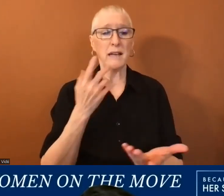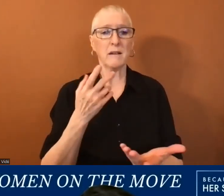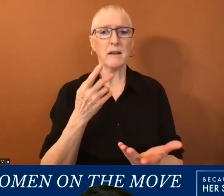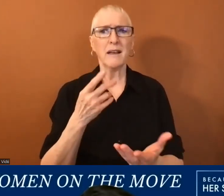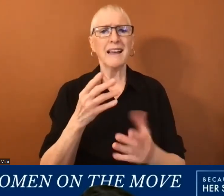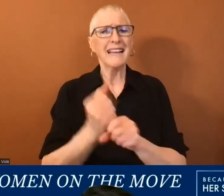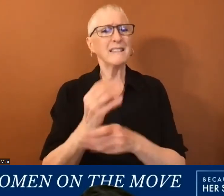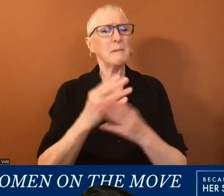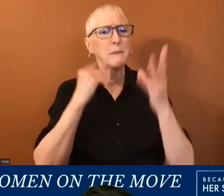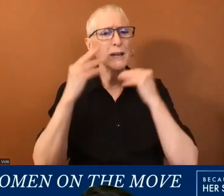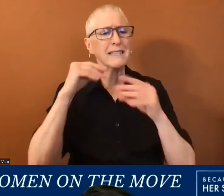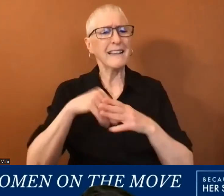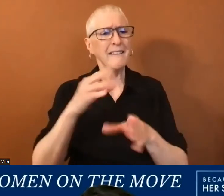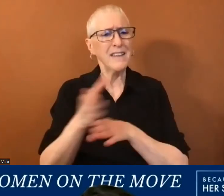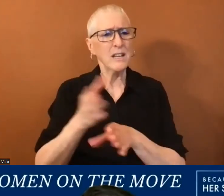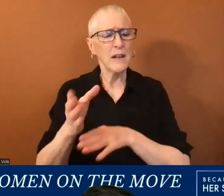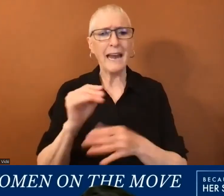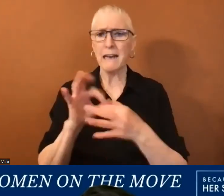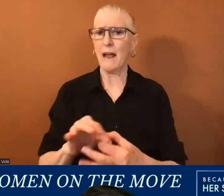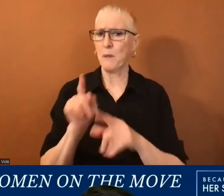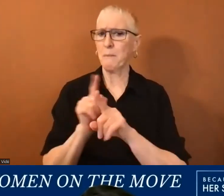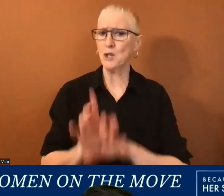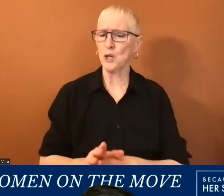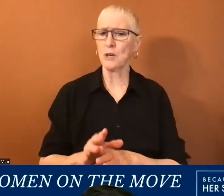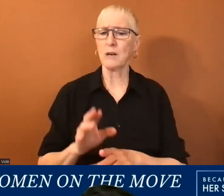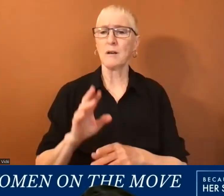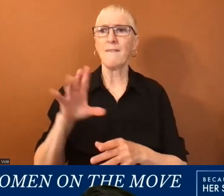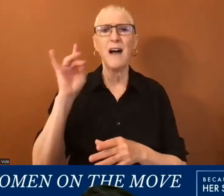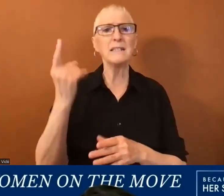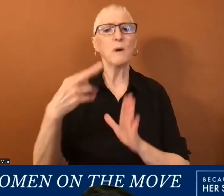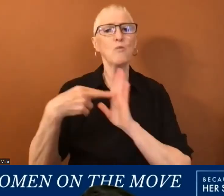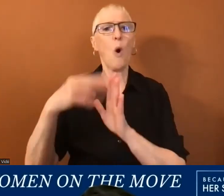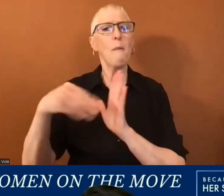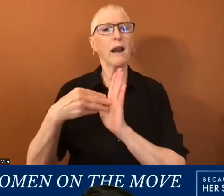field but also connect with a mentor. Find a role model that shares similar interests